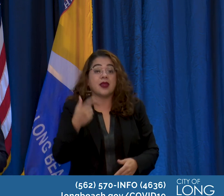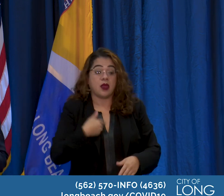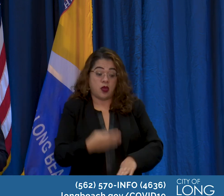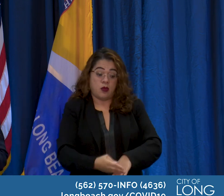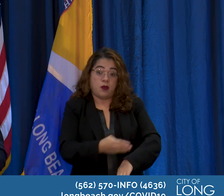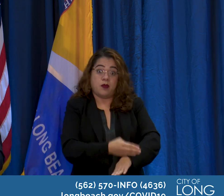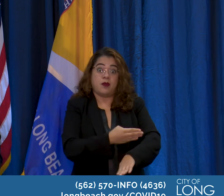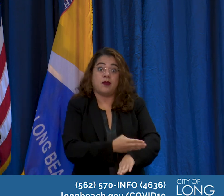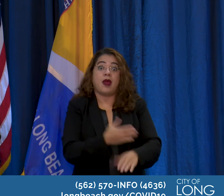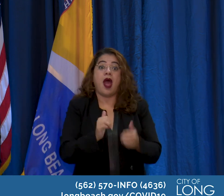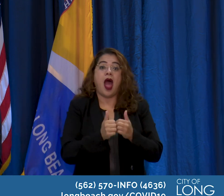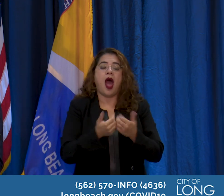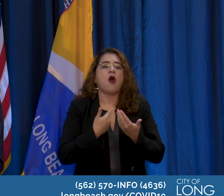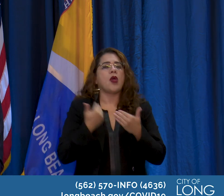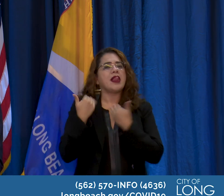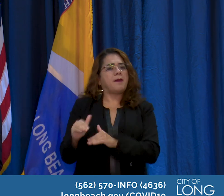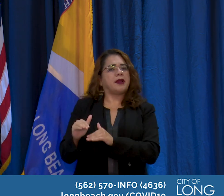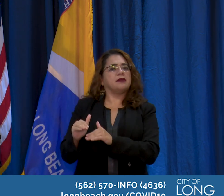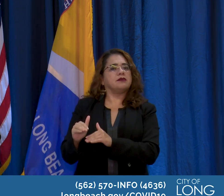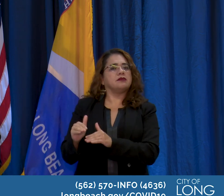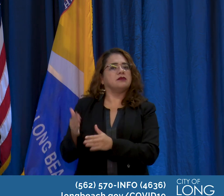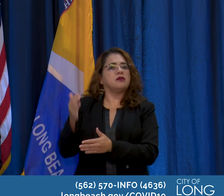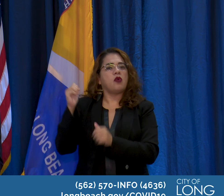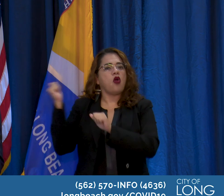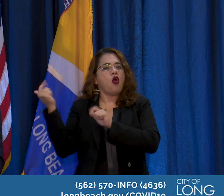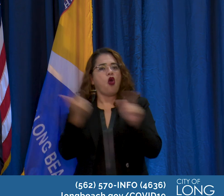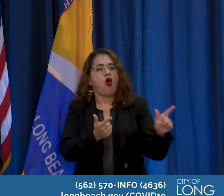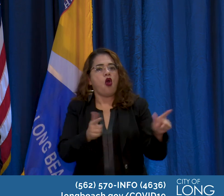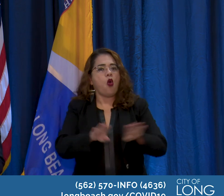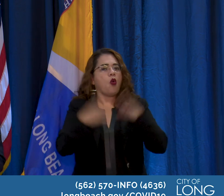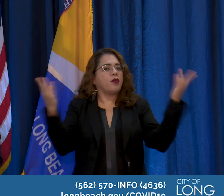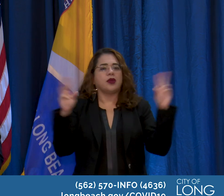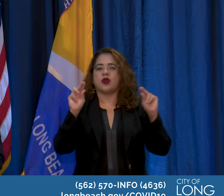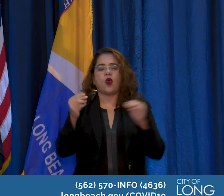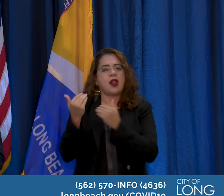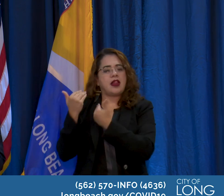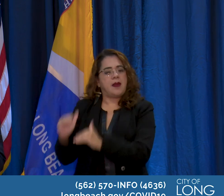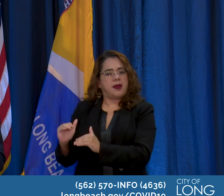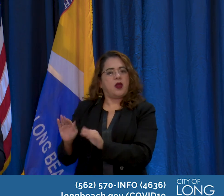So if we just reopened everything tomorrow and then if the State made that decision,